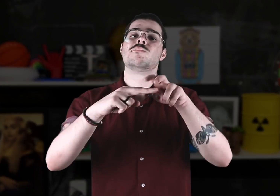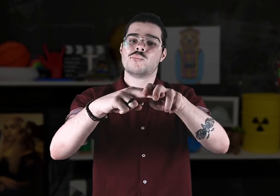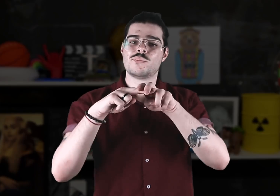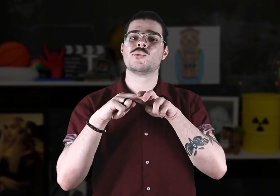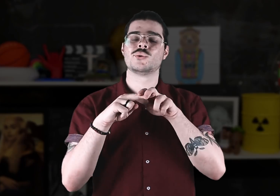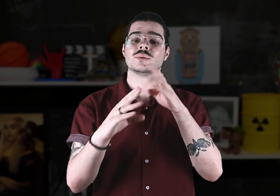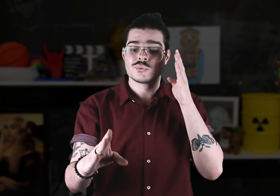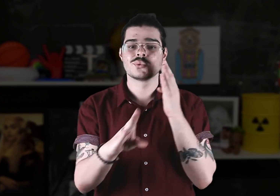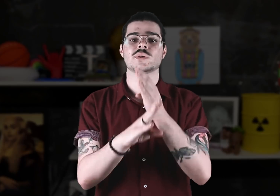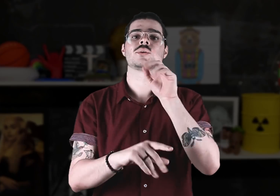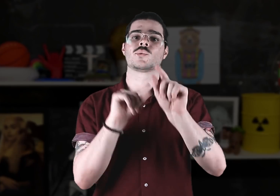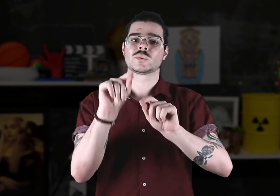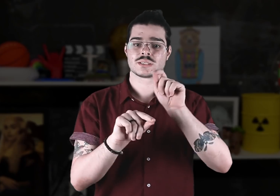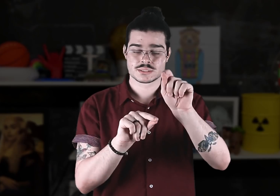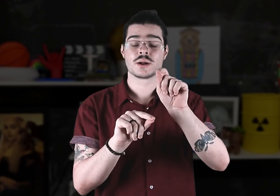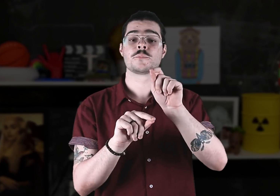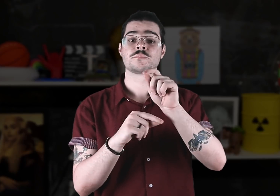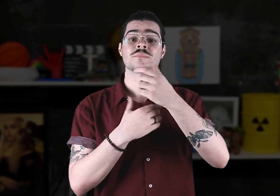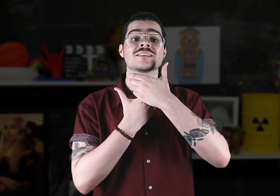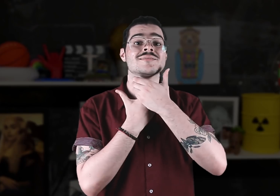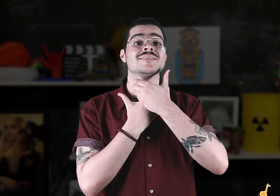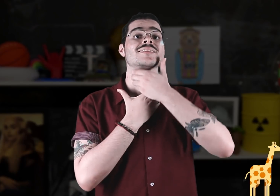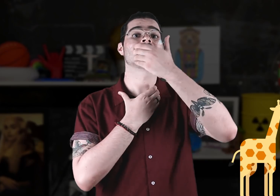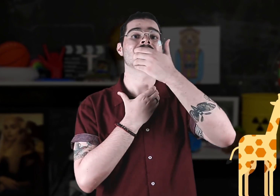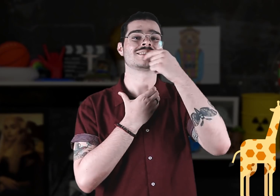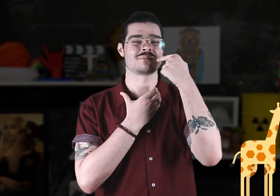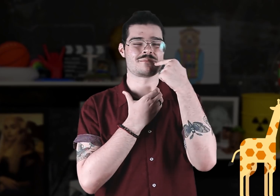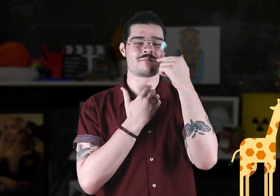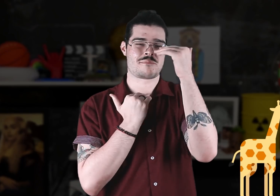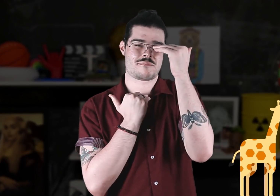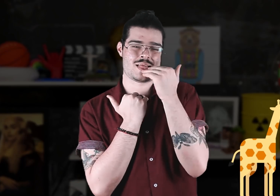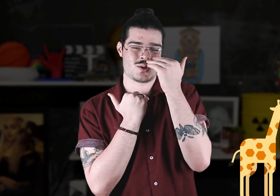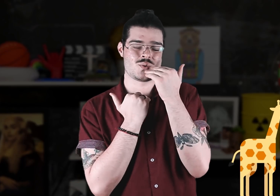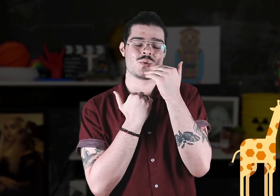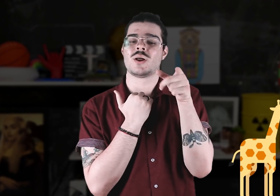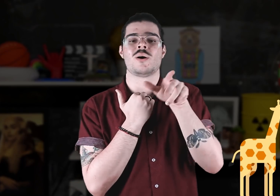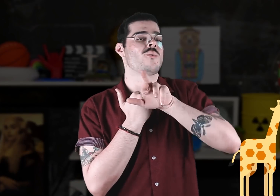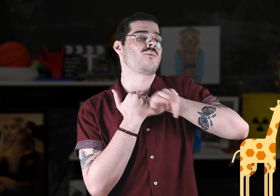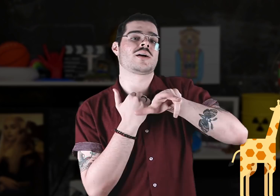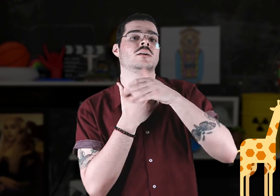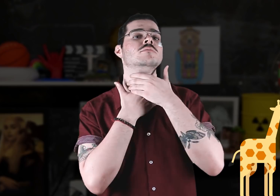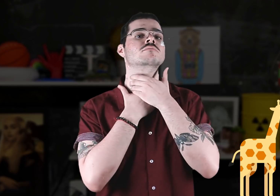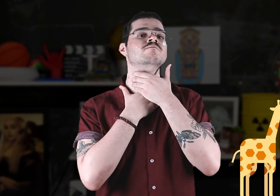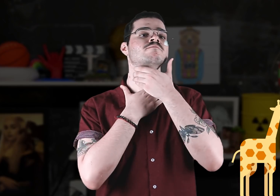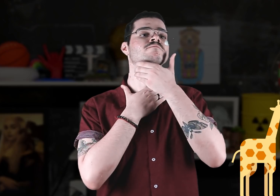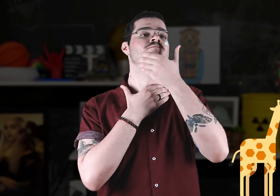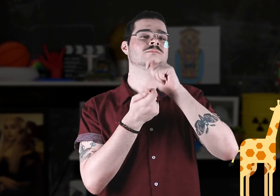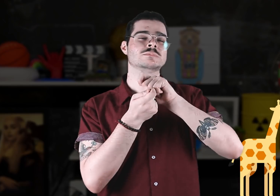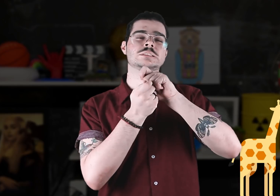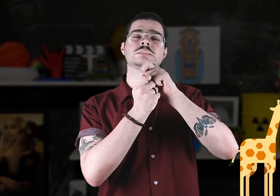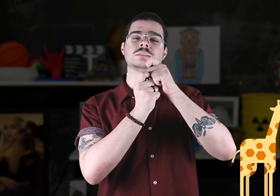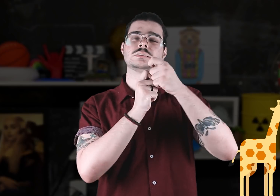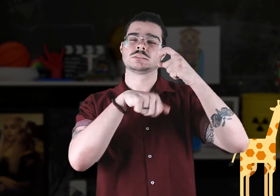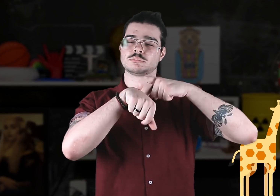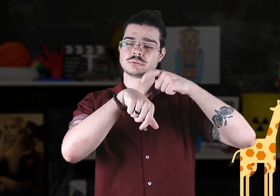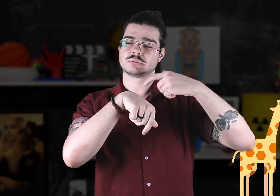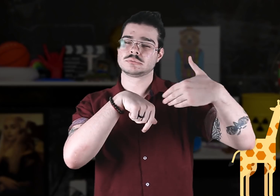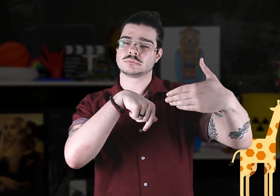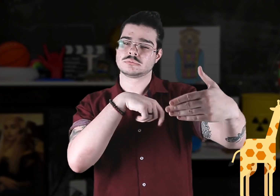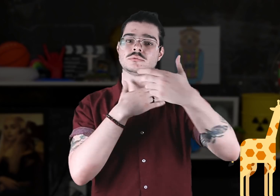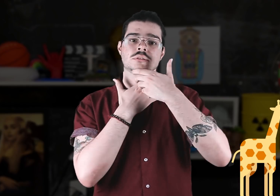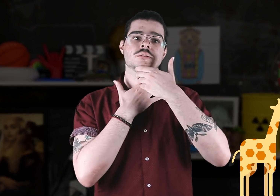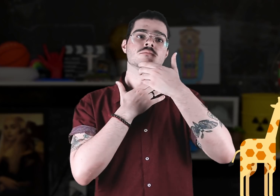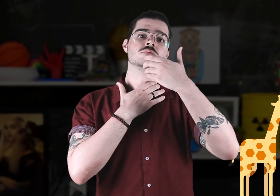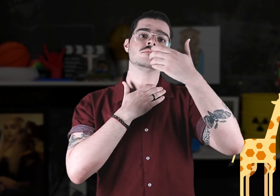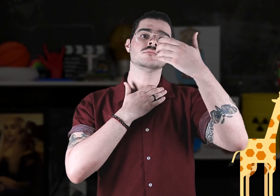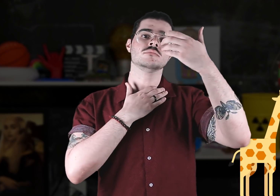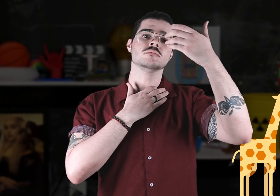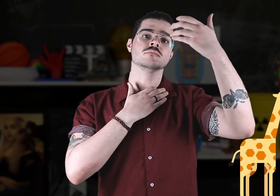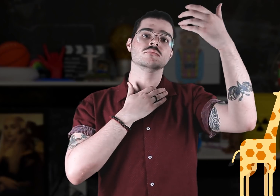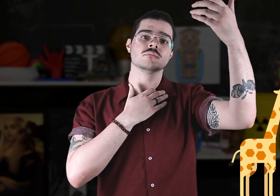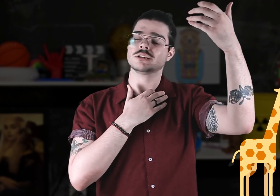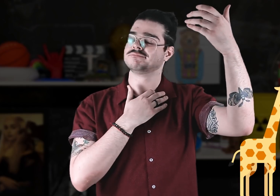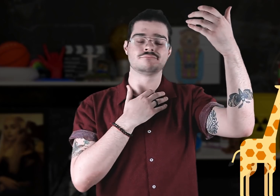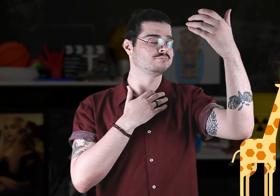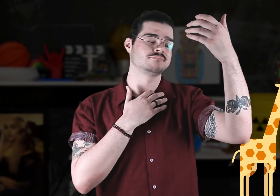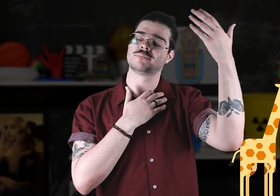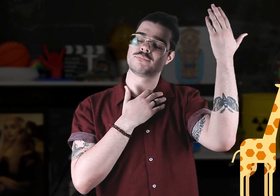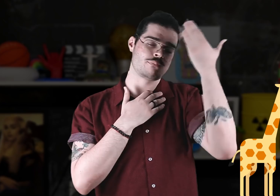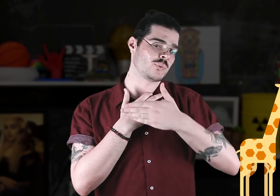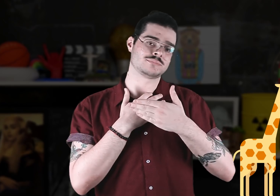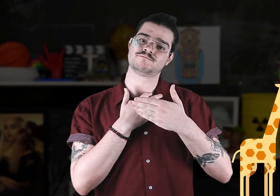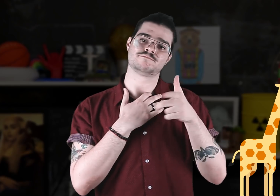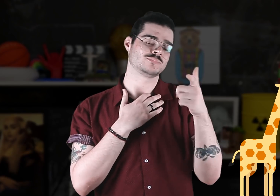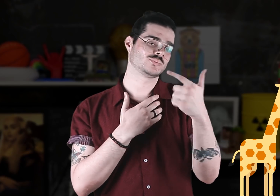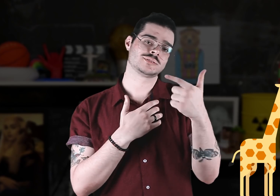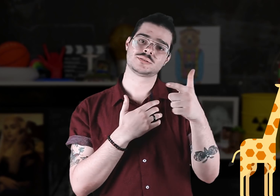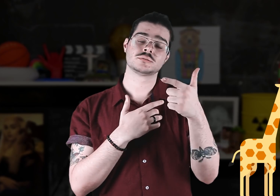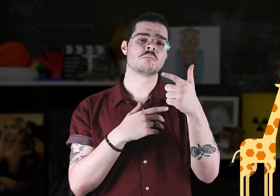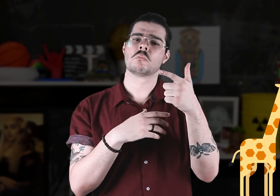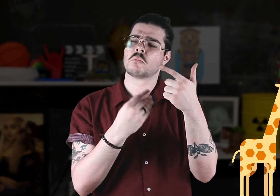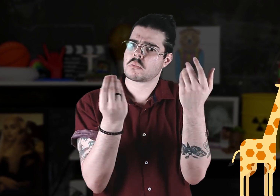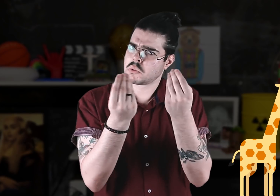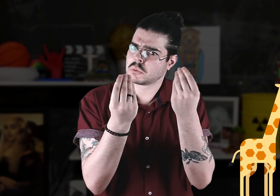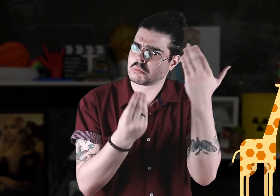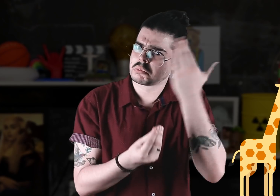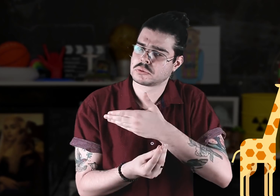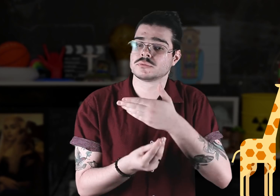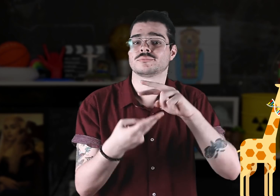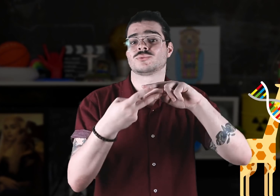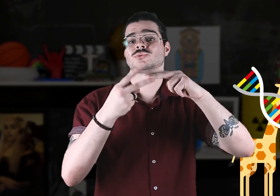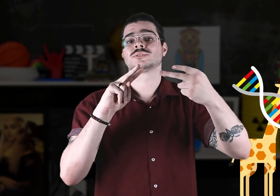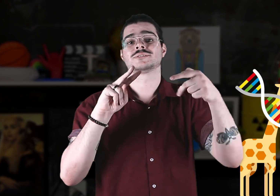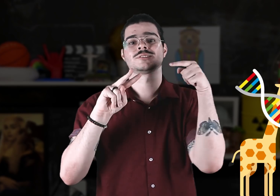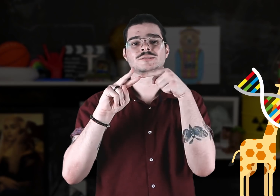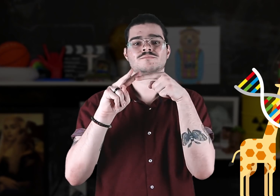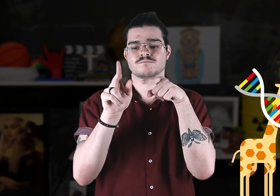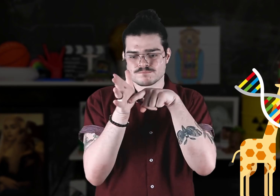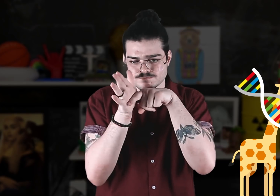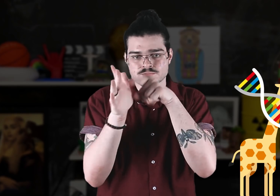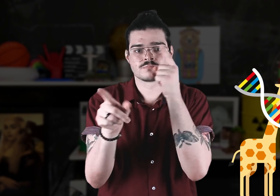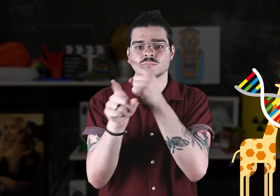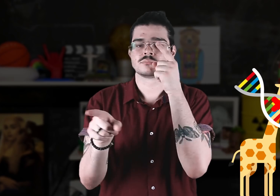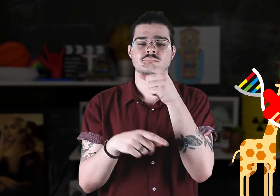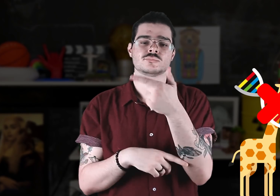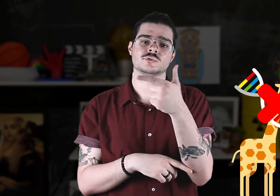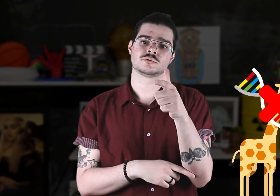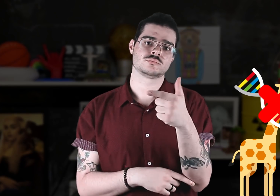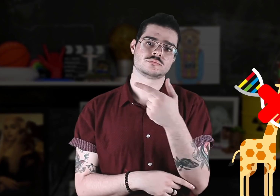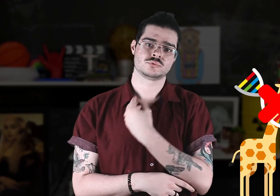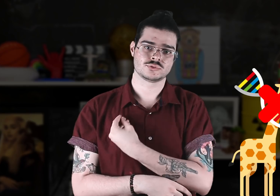So they proved that giraffes' short necks did not stretch time through genes.